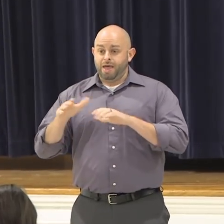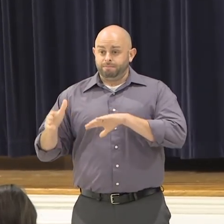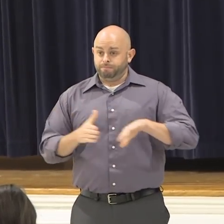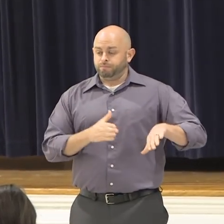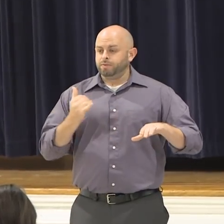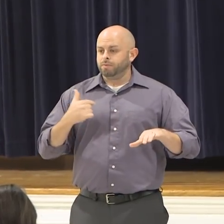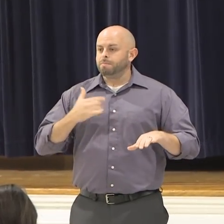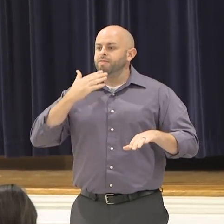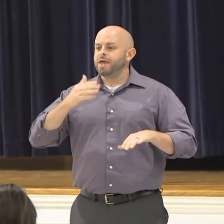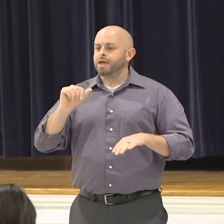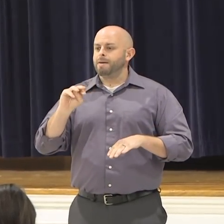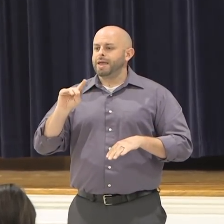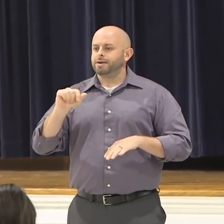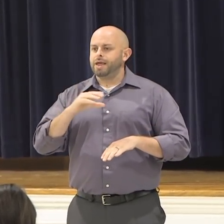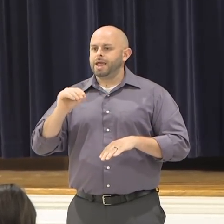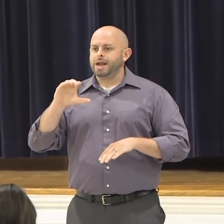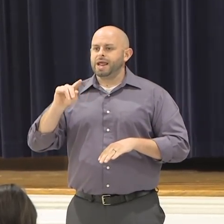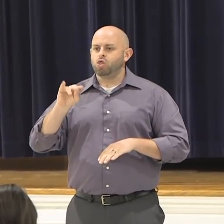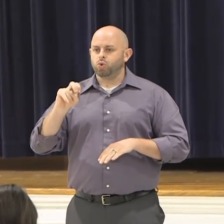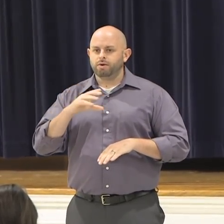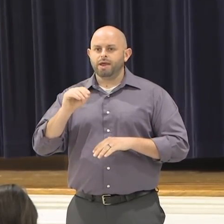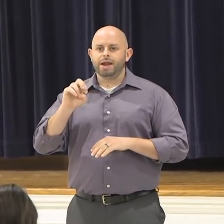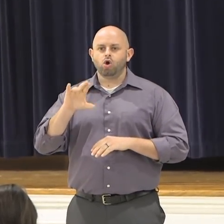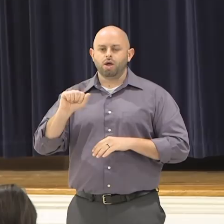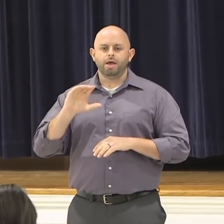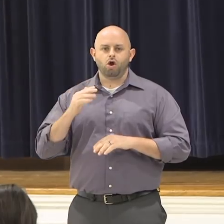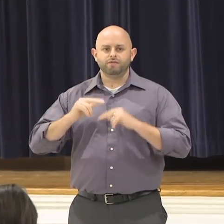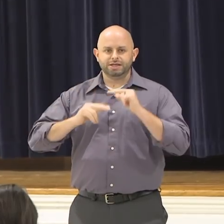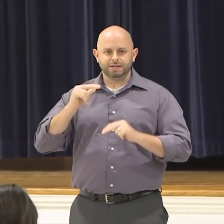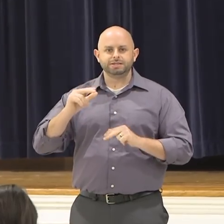Amanda and Catherine and Erica our facilities guys for all the work that